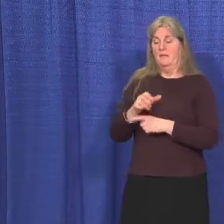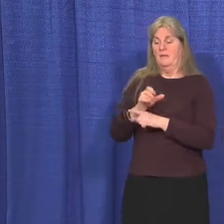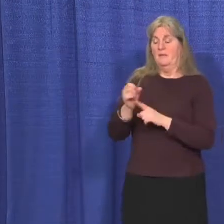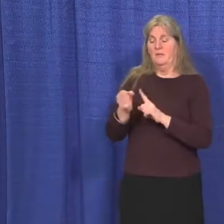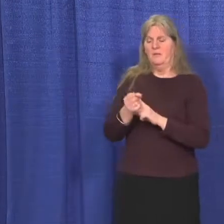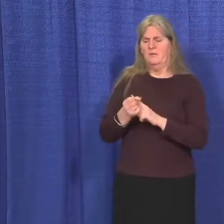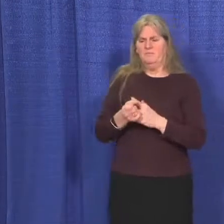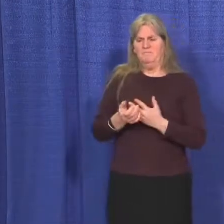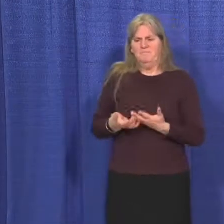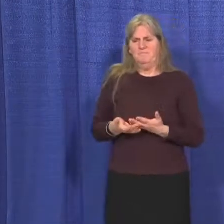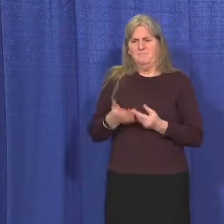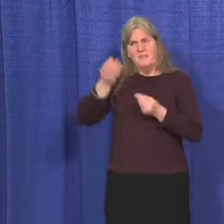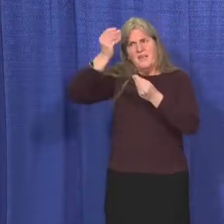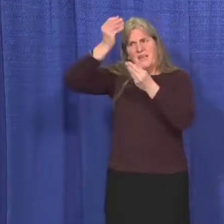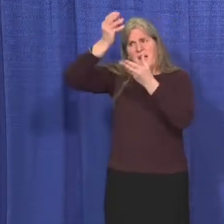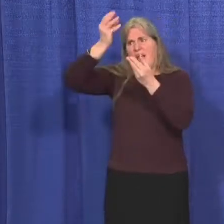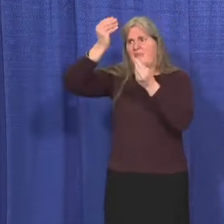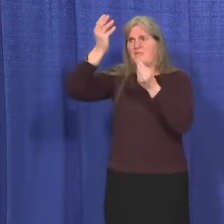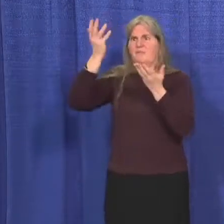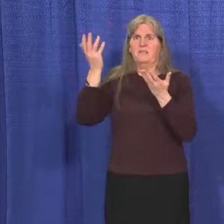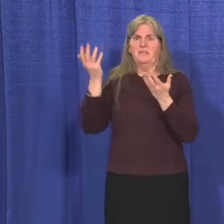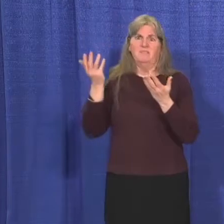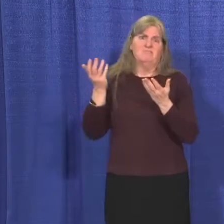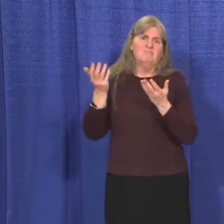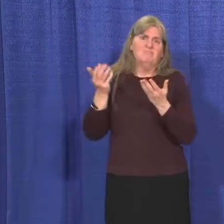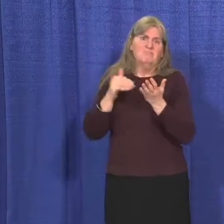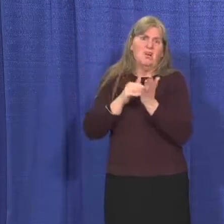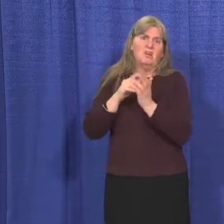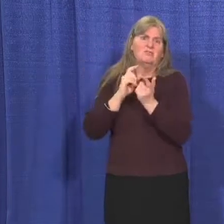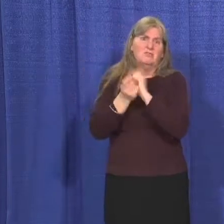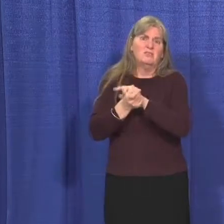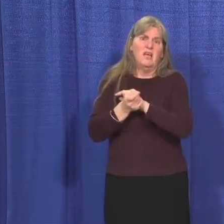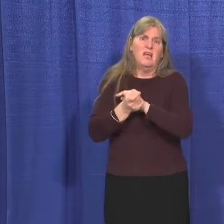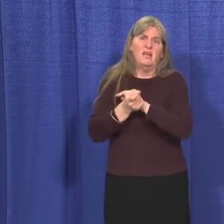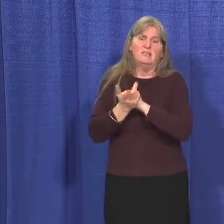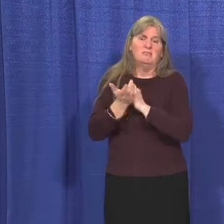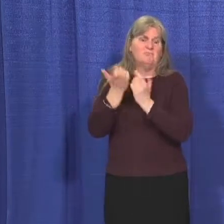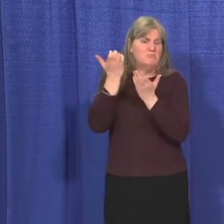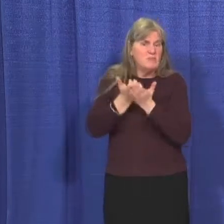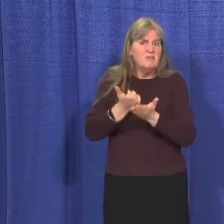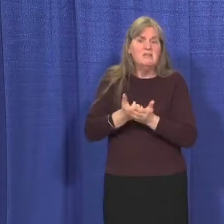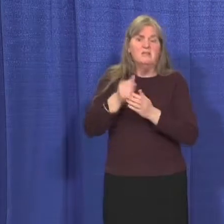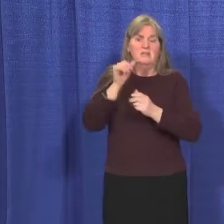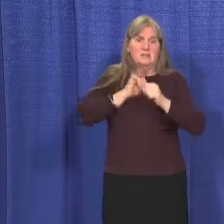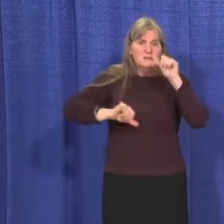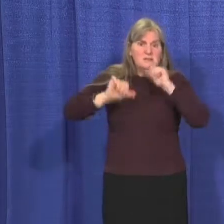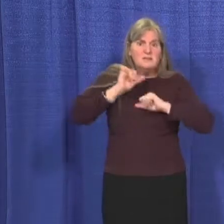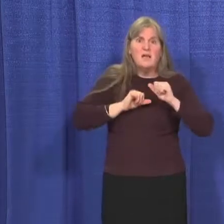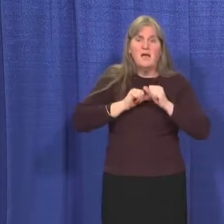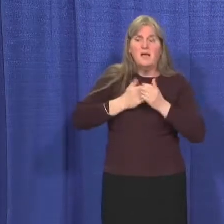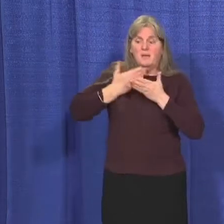are in a situation where information is changing all the time and evidences accumulating